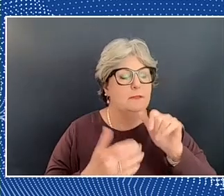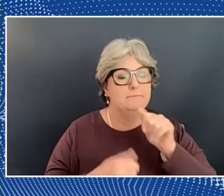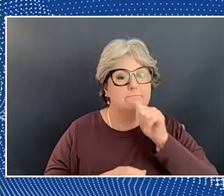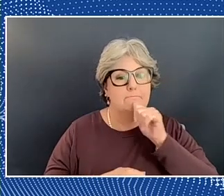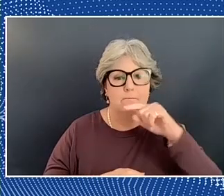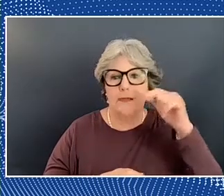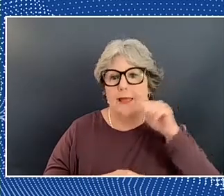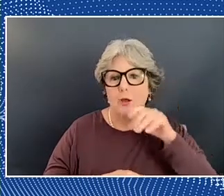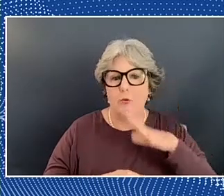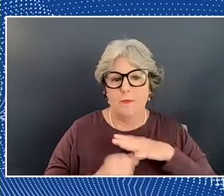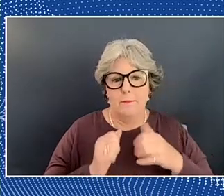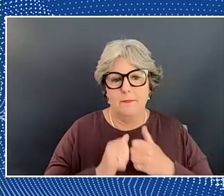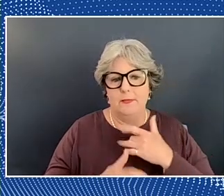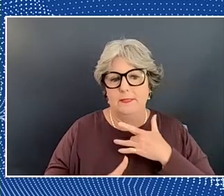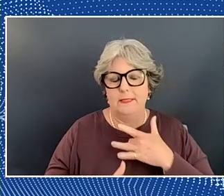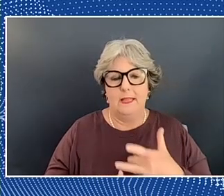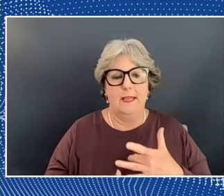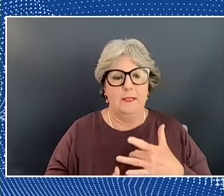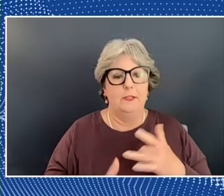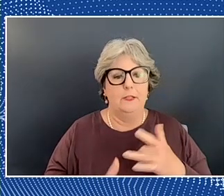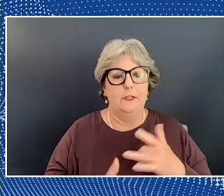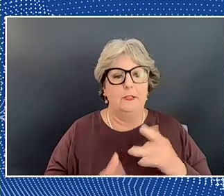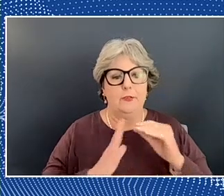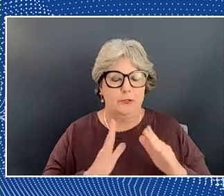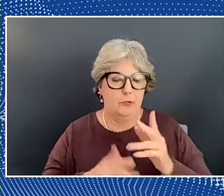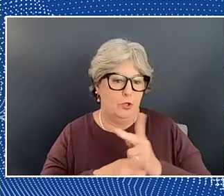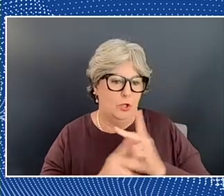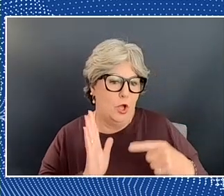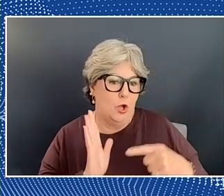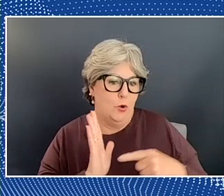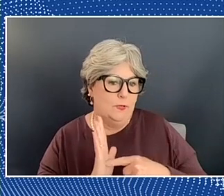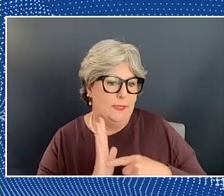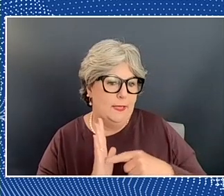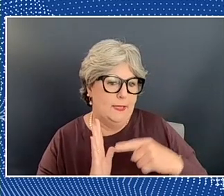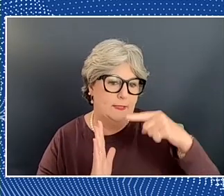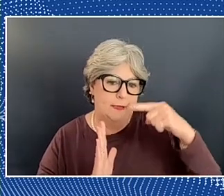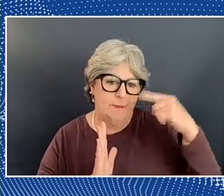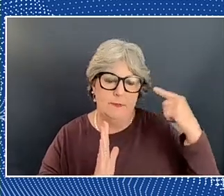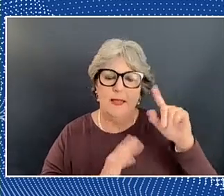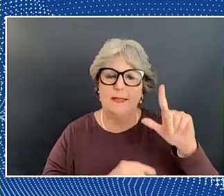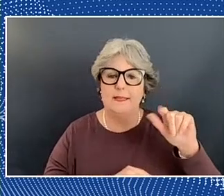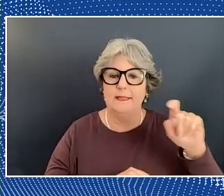are the most likely group to have student loan debt, and Black and Latinx students borrow at higher rates than their white